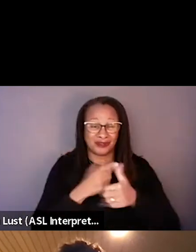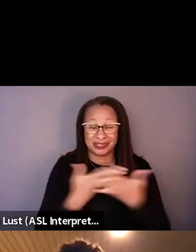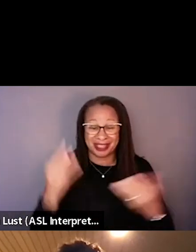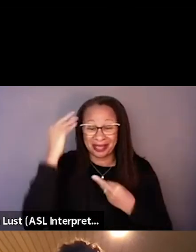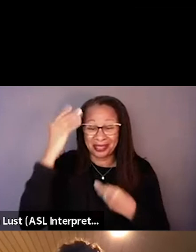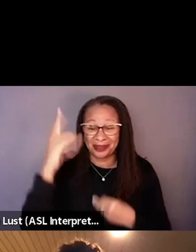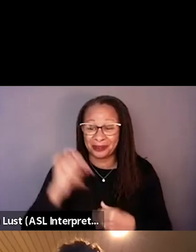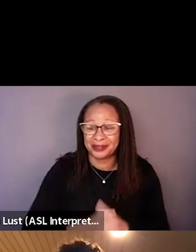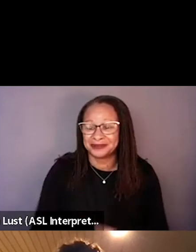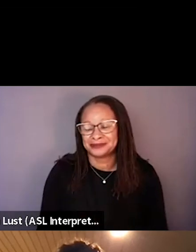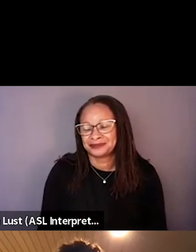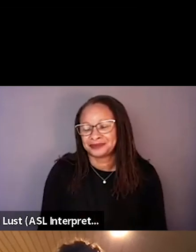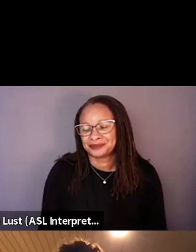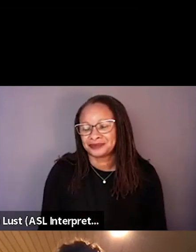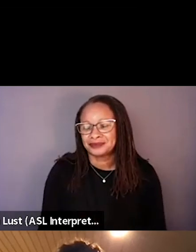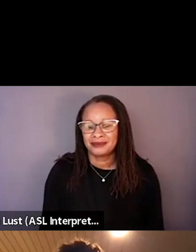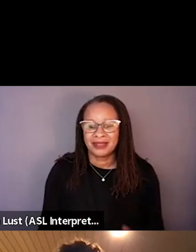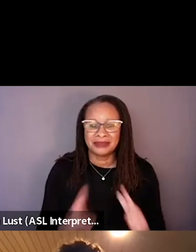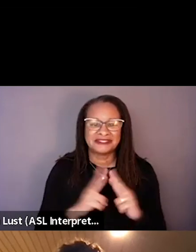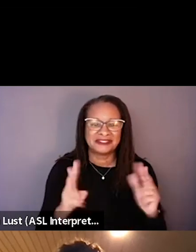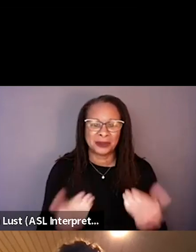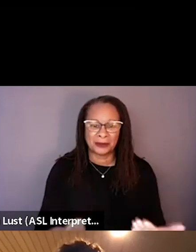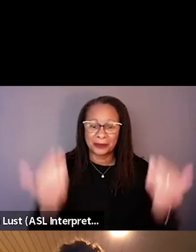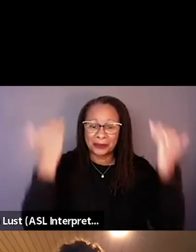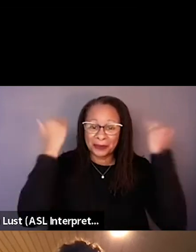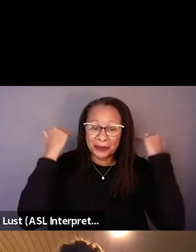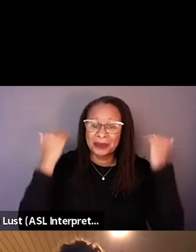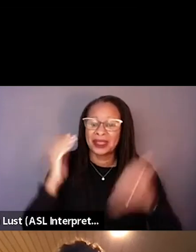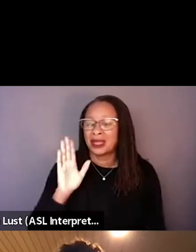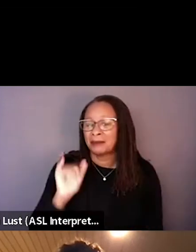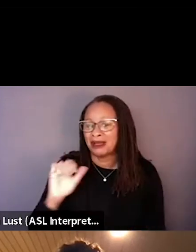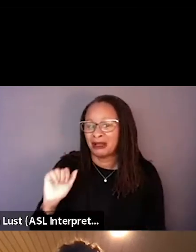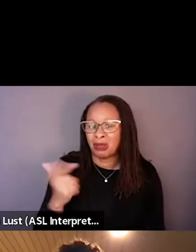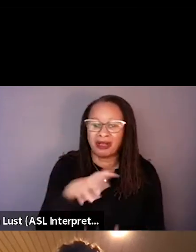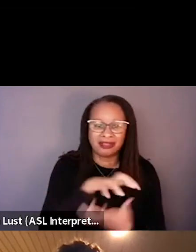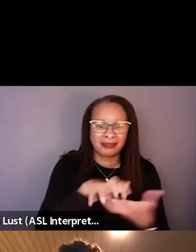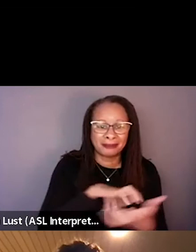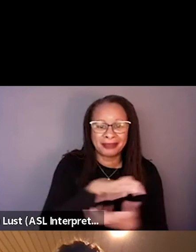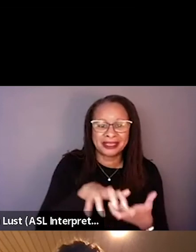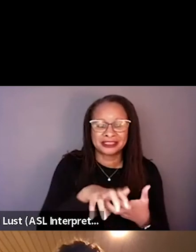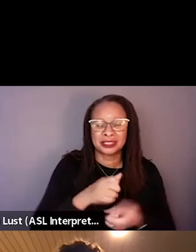And I was very overwhelmed by all the mixed emotions because it was so beautiful.